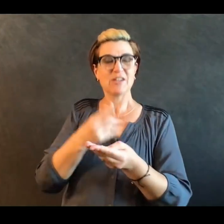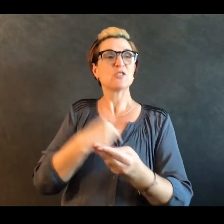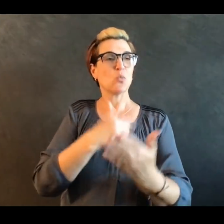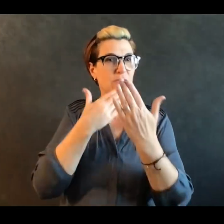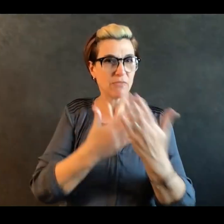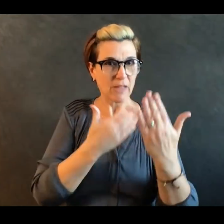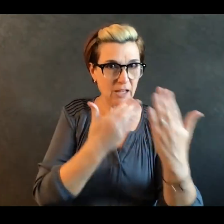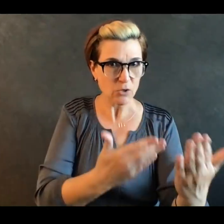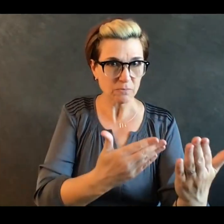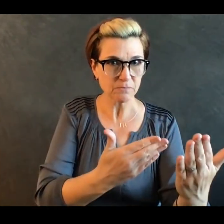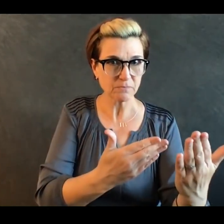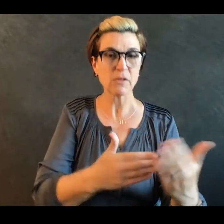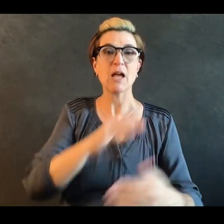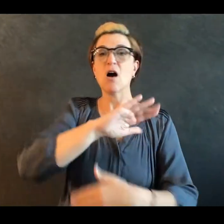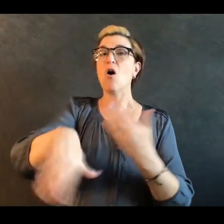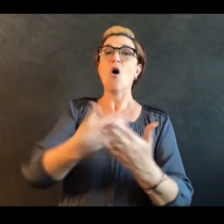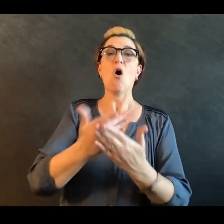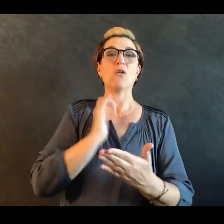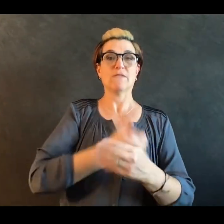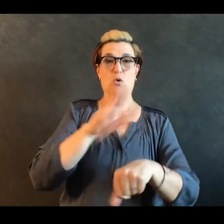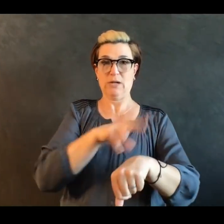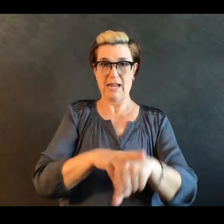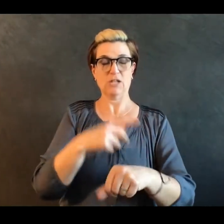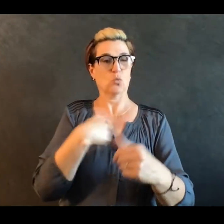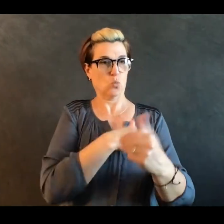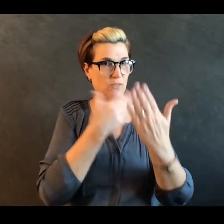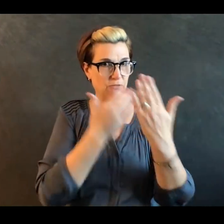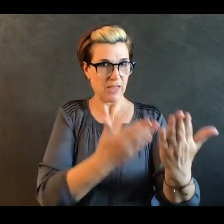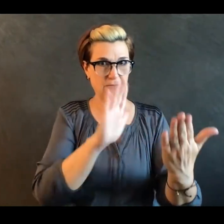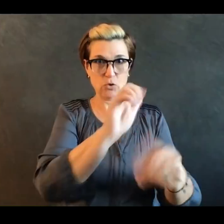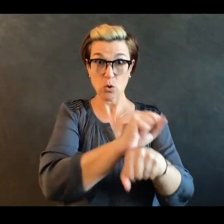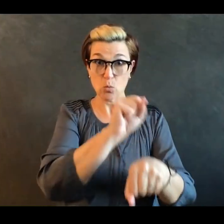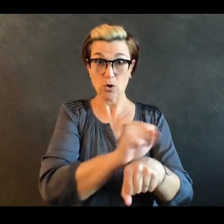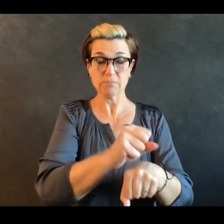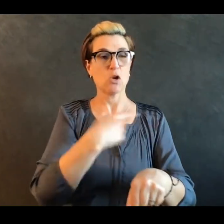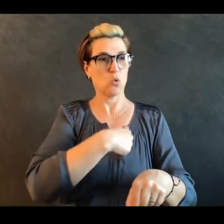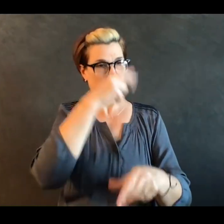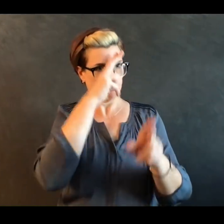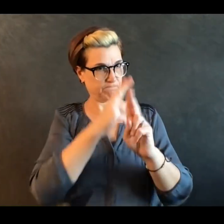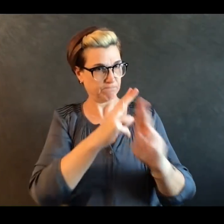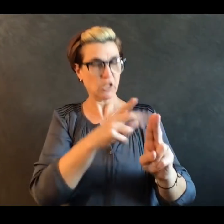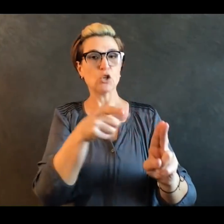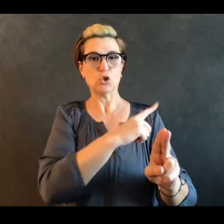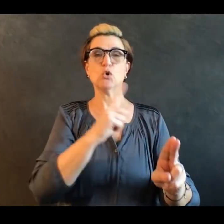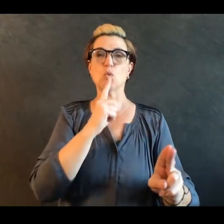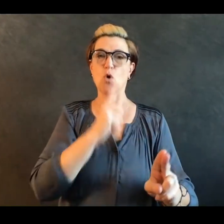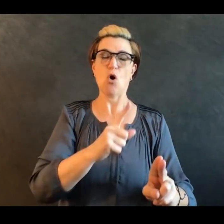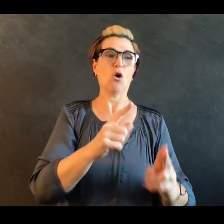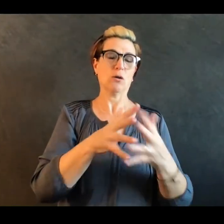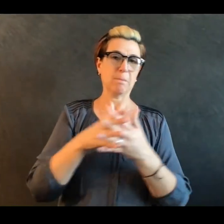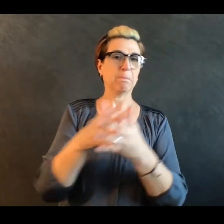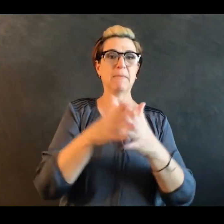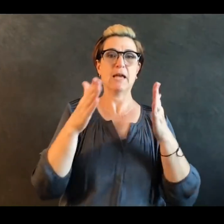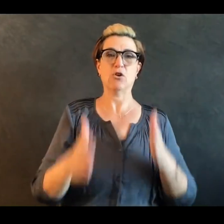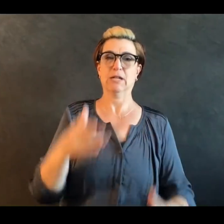truly thankful for the work you're doing and we recognize that you are the true patriotic heroes during this a national emergency along with our health care